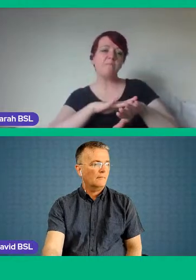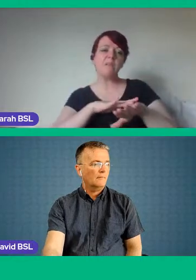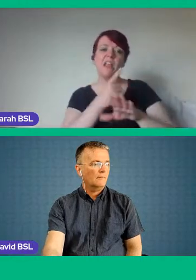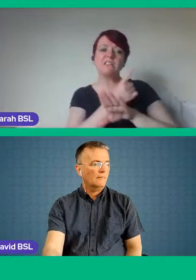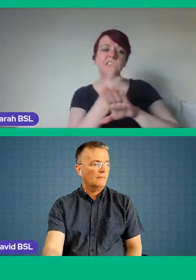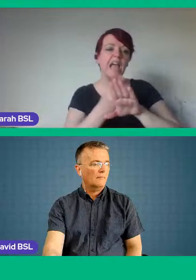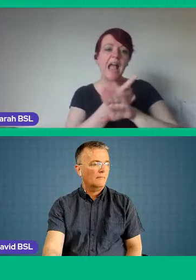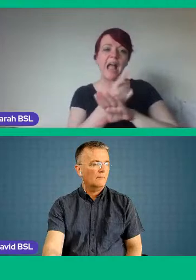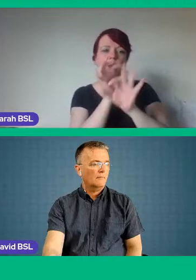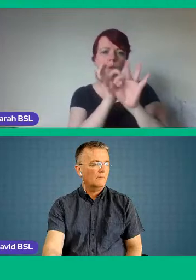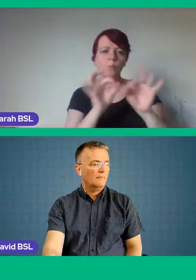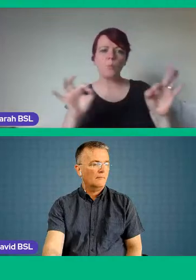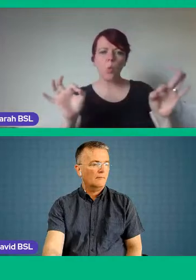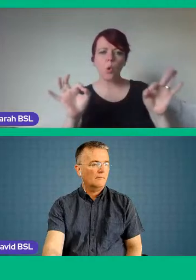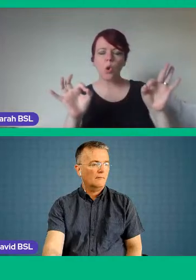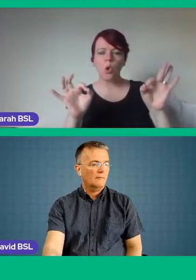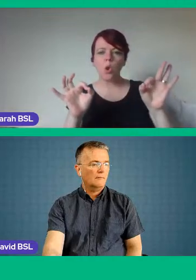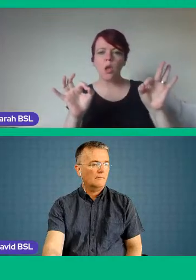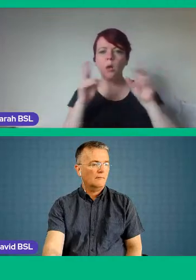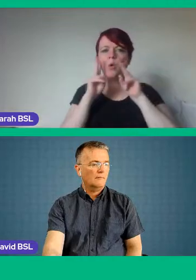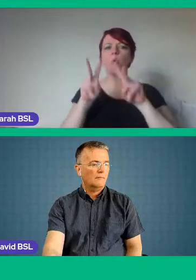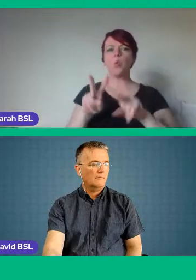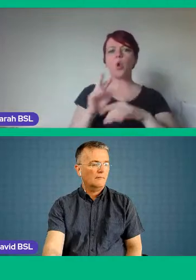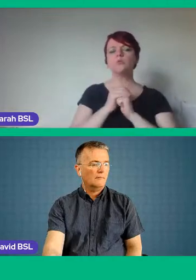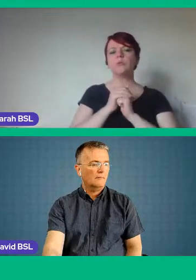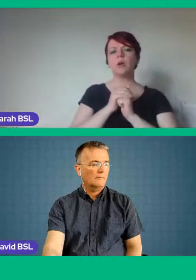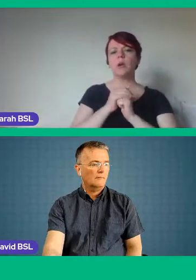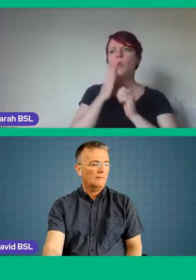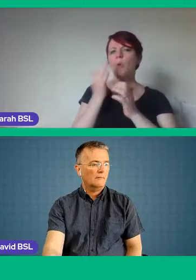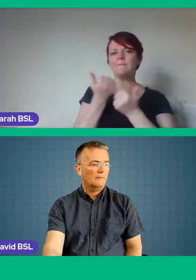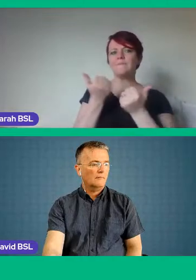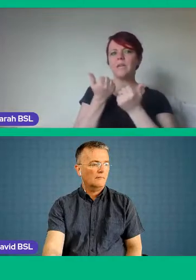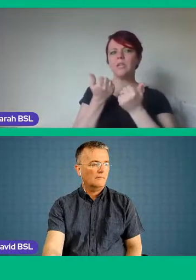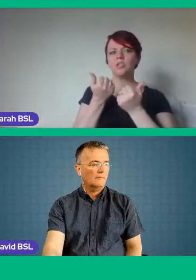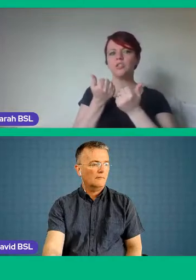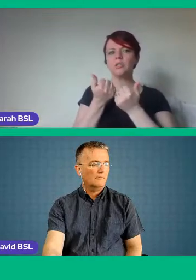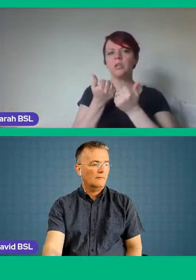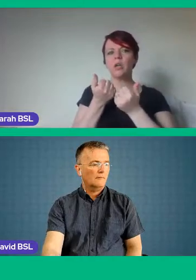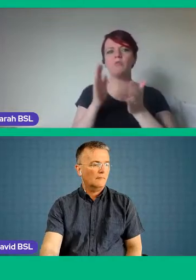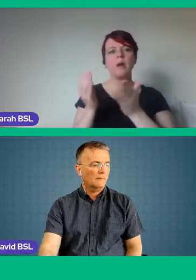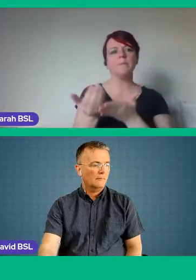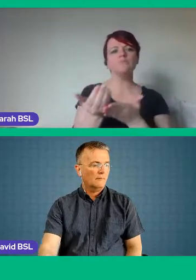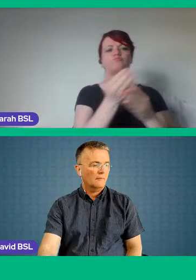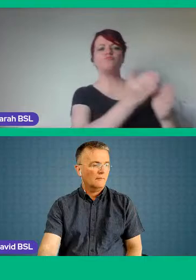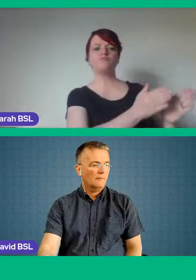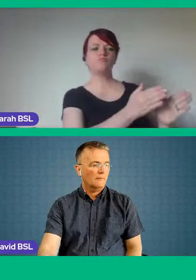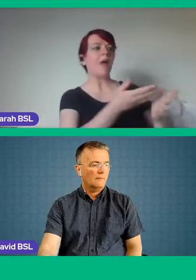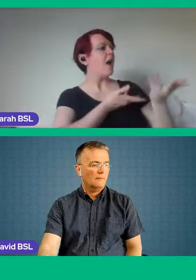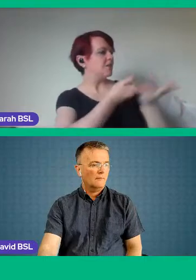one hour sprint week step outside the space and discuss it. We, what a useful way of working